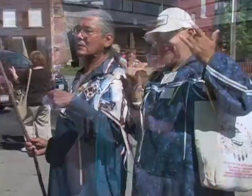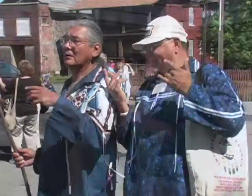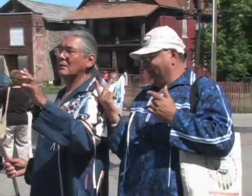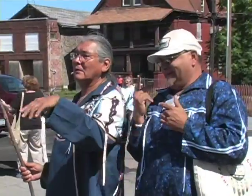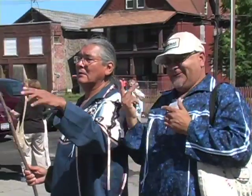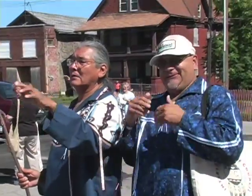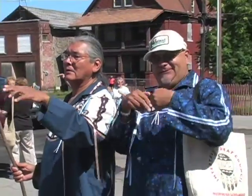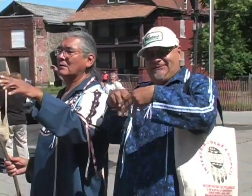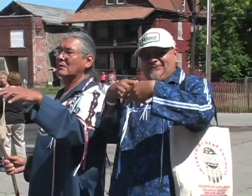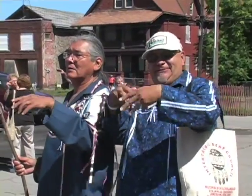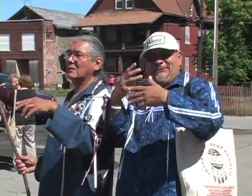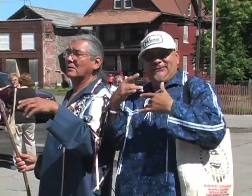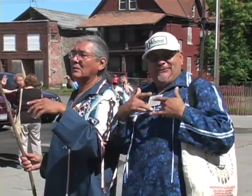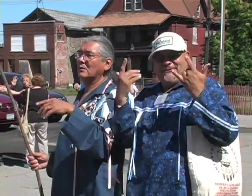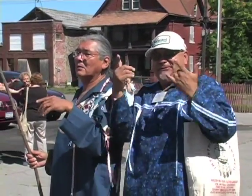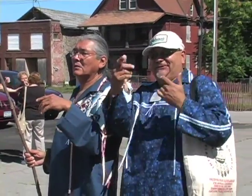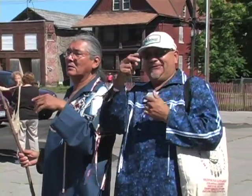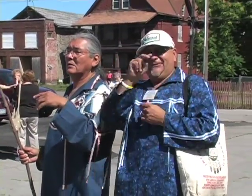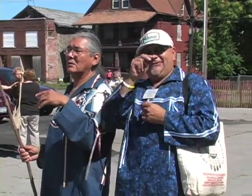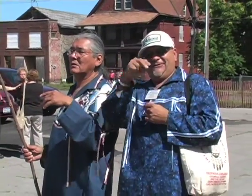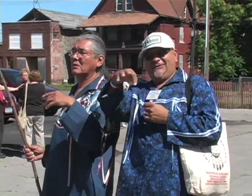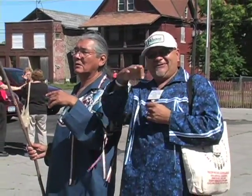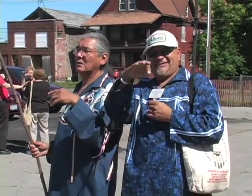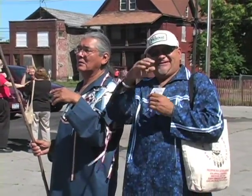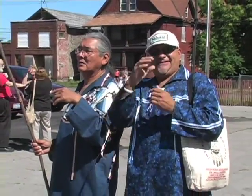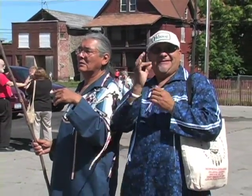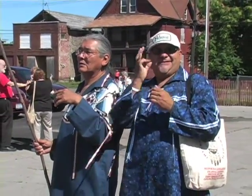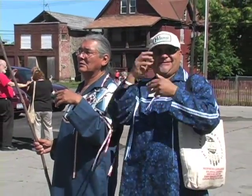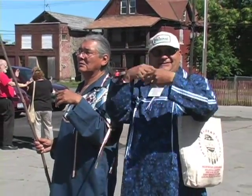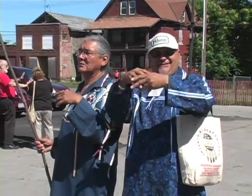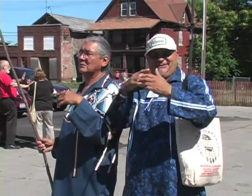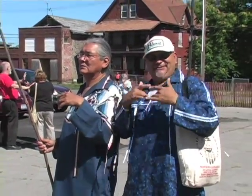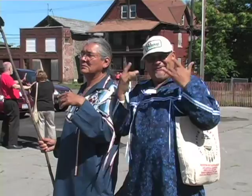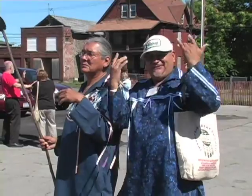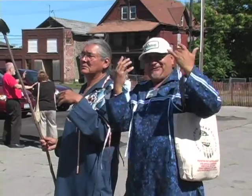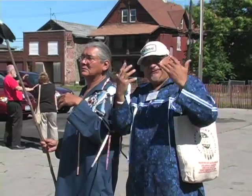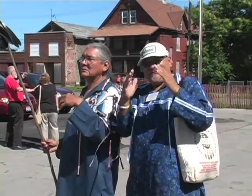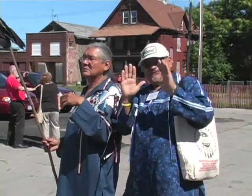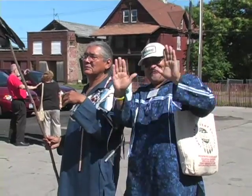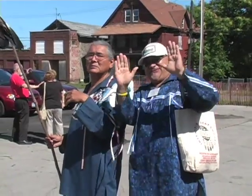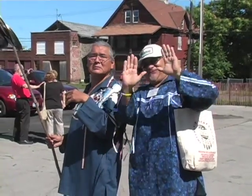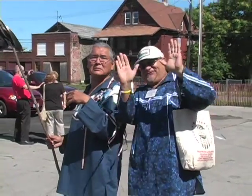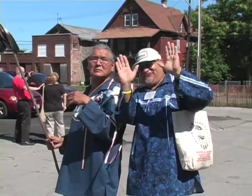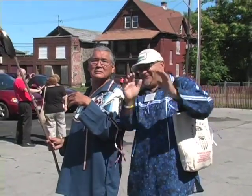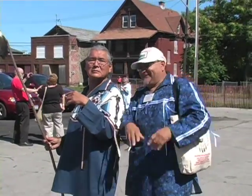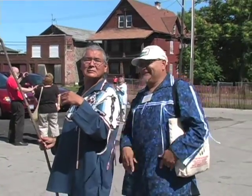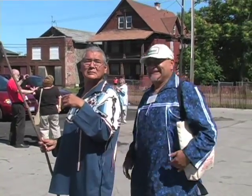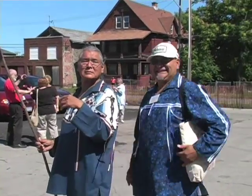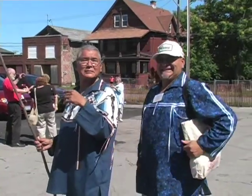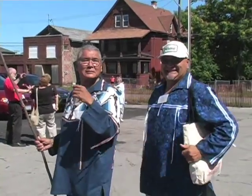We are thrilled for parade!